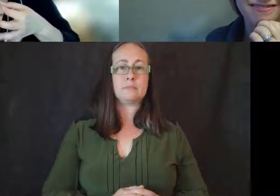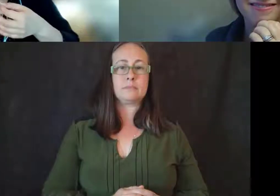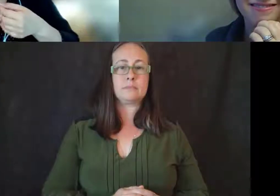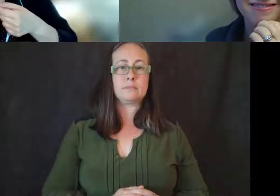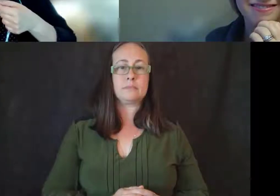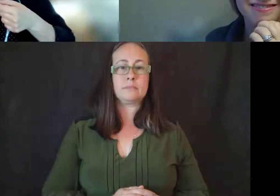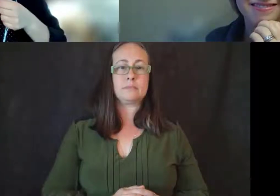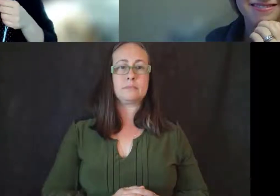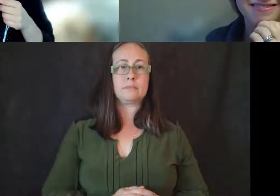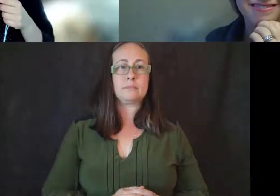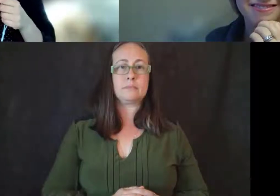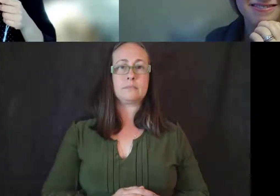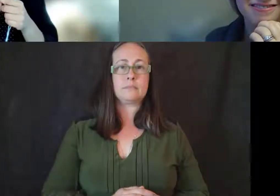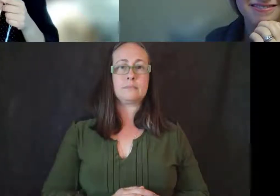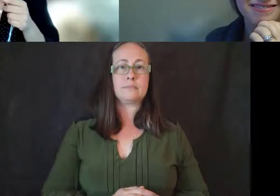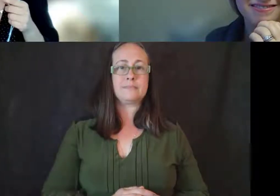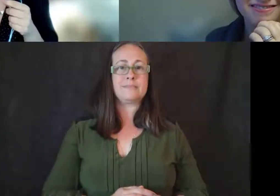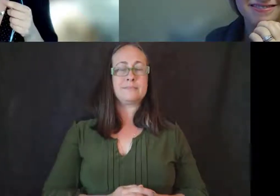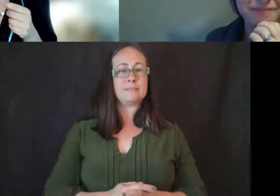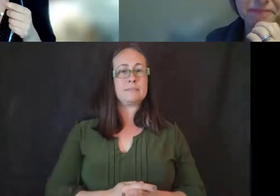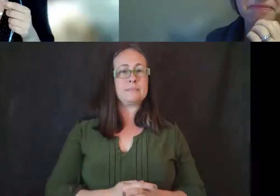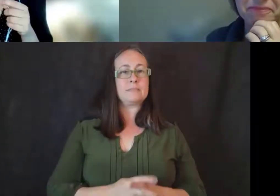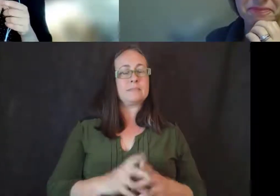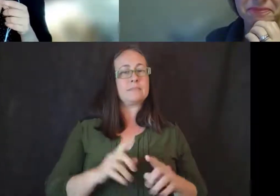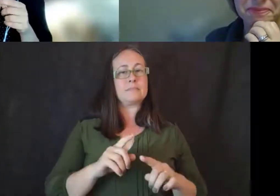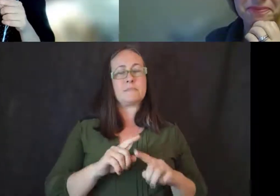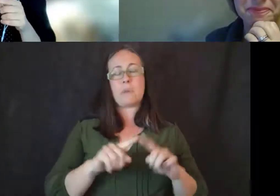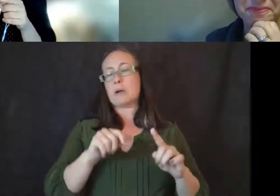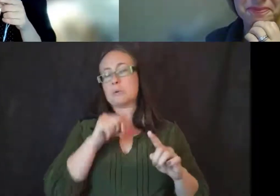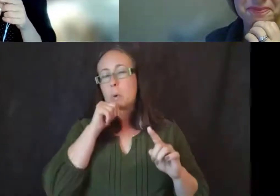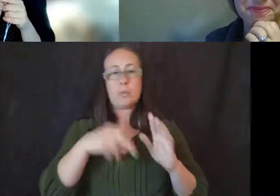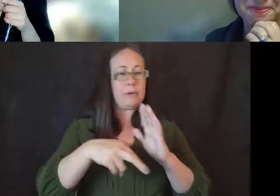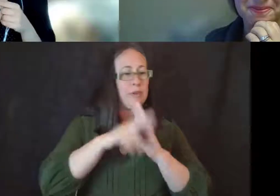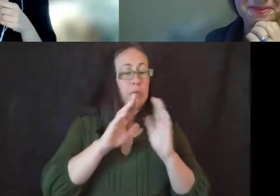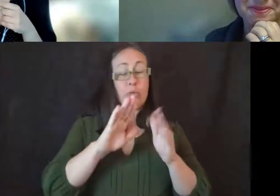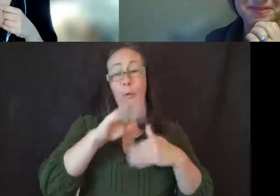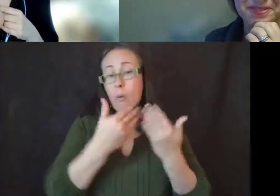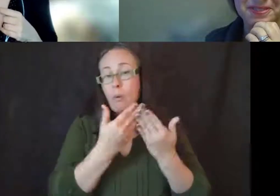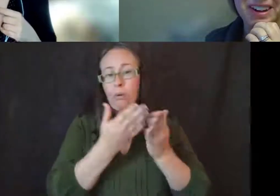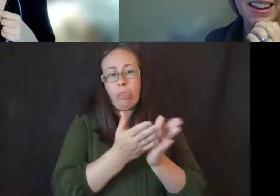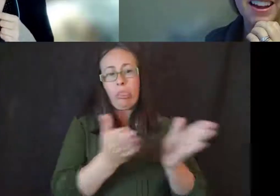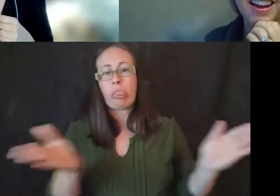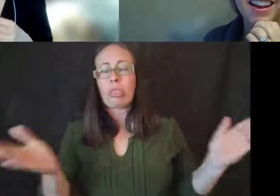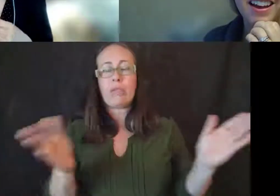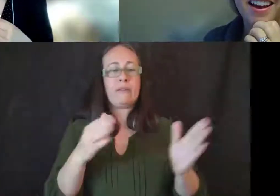Definitely don't do a review of the entire field. That would not help. Elyse Sullivan: Right.